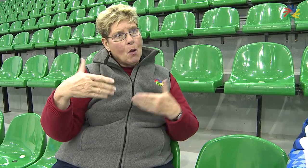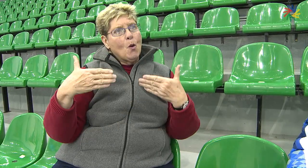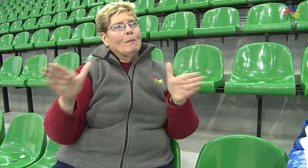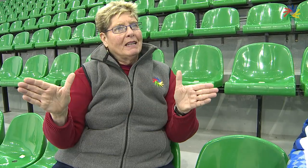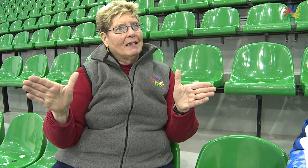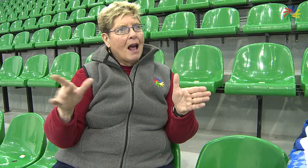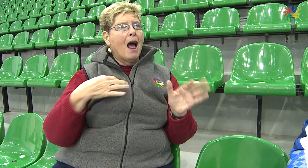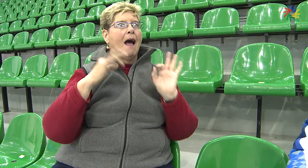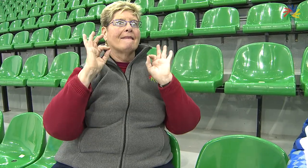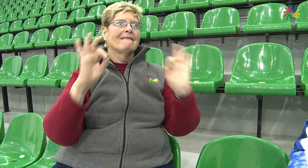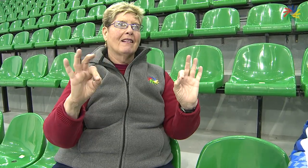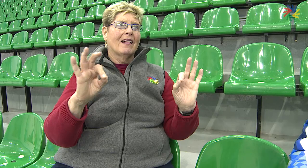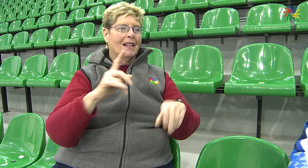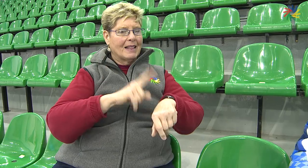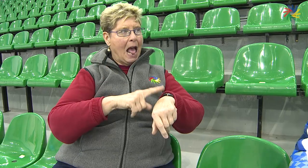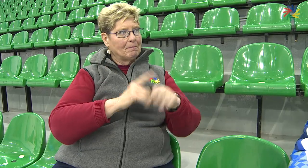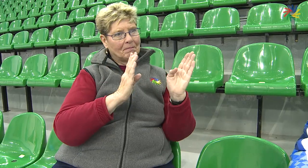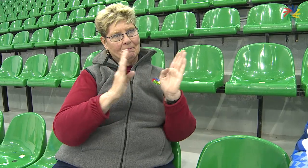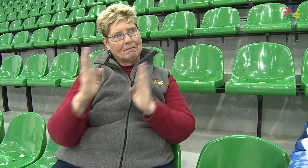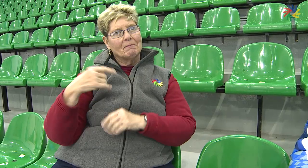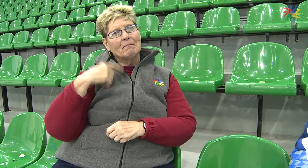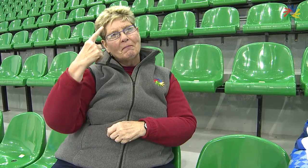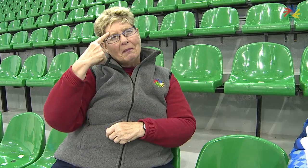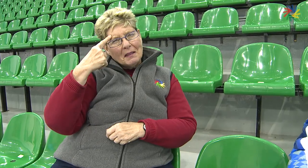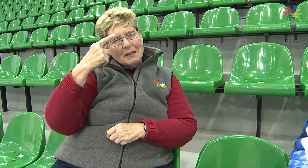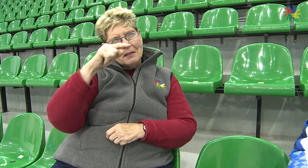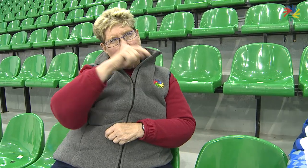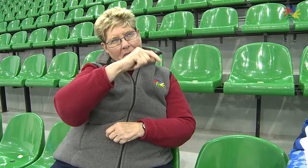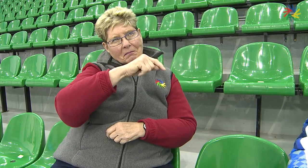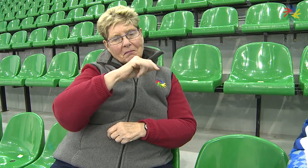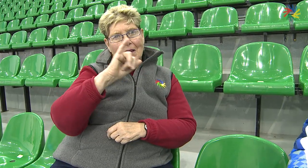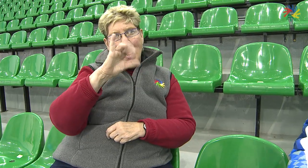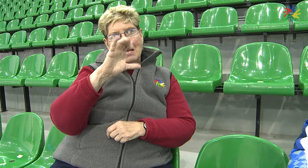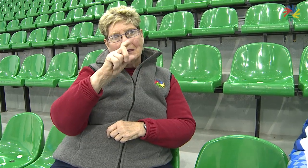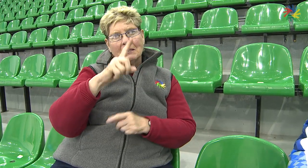on the other hand, is more open, an ideal leader for the changing times so I think the ICSD has a better chance of getting